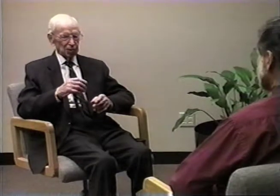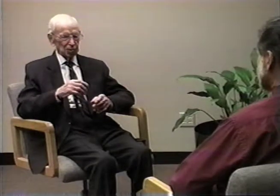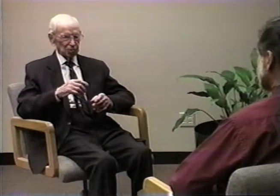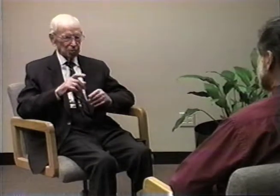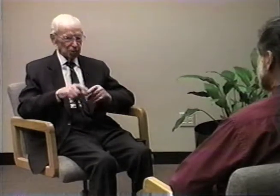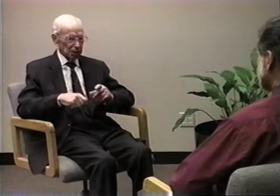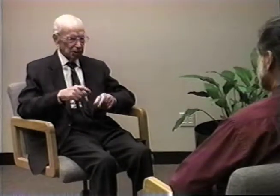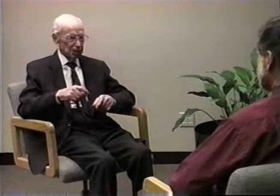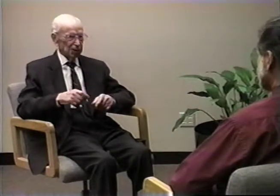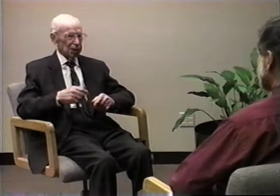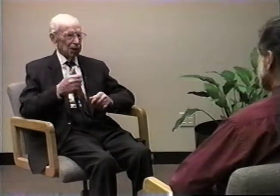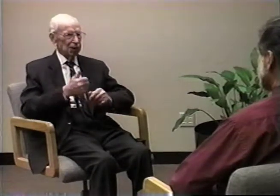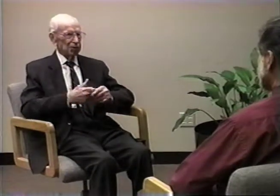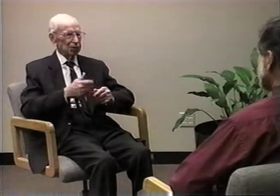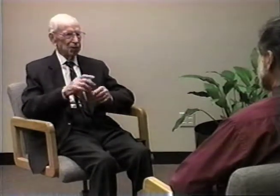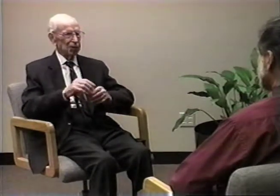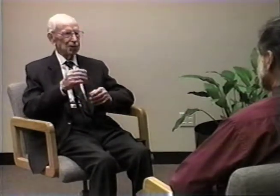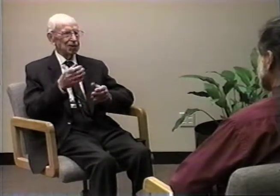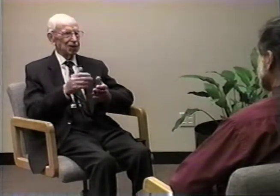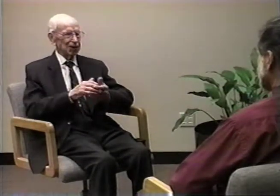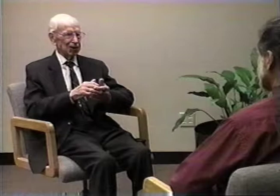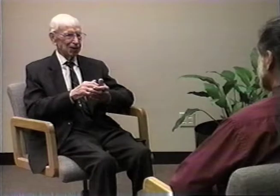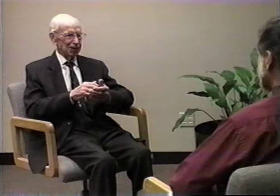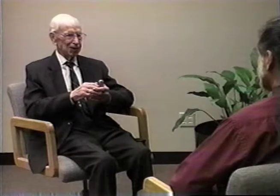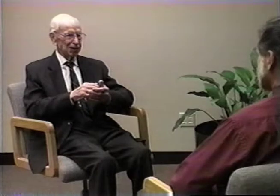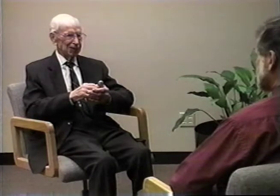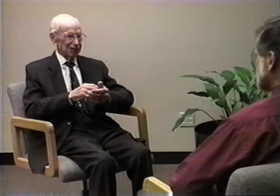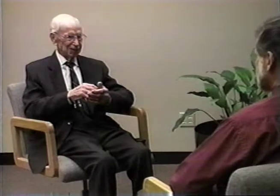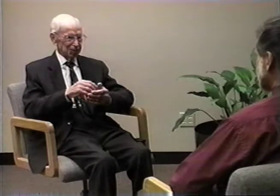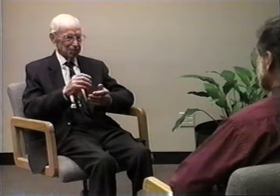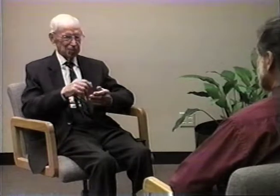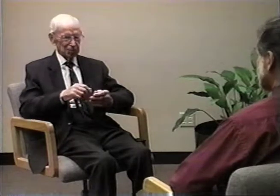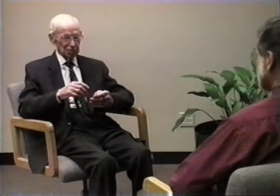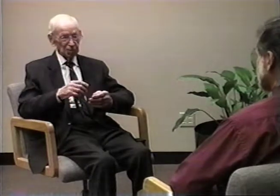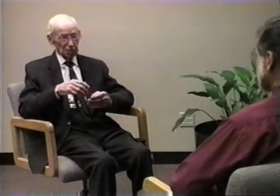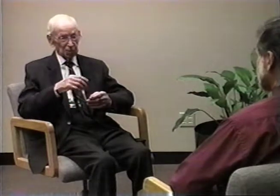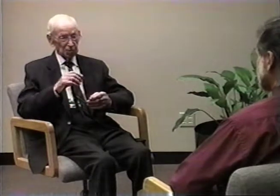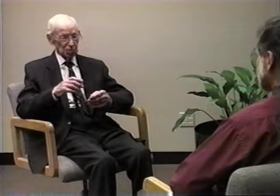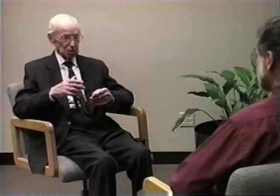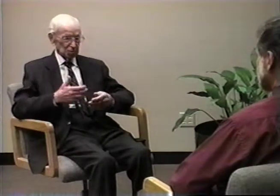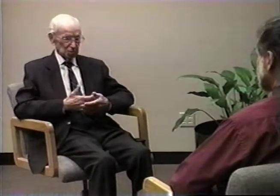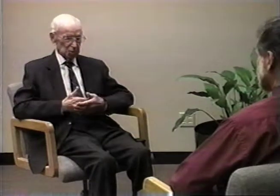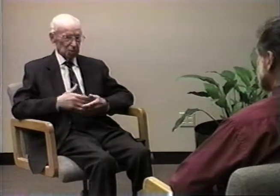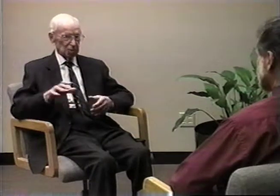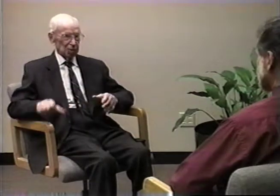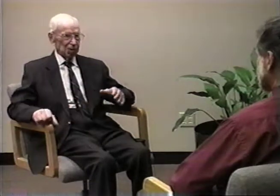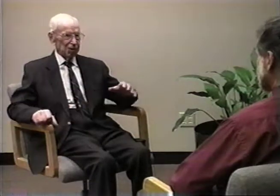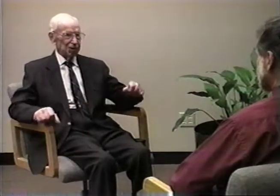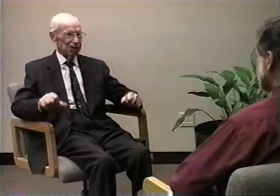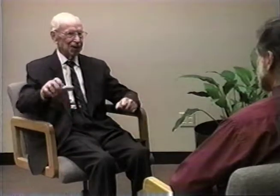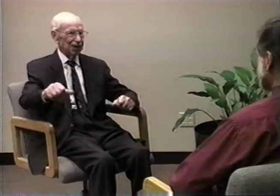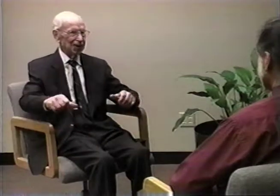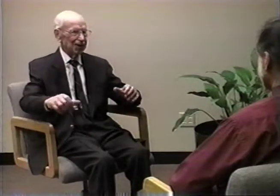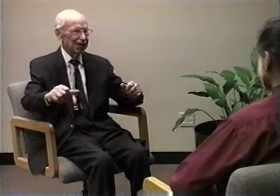It made it very difficult for me to walk. After my illness, I had to begin the process of learning how to walk all over again.